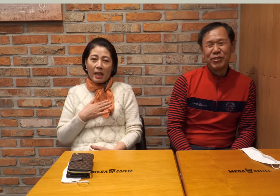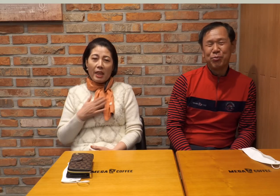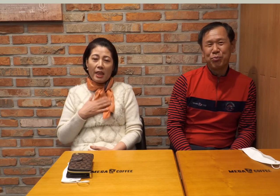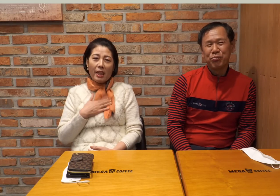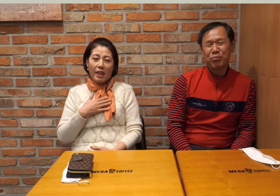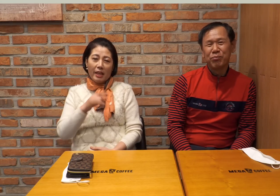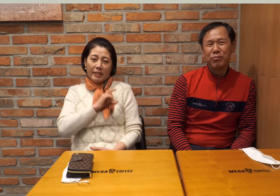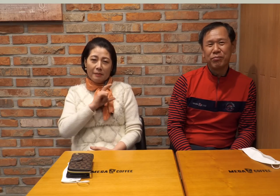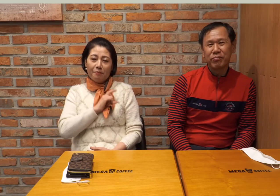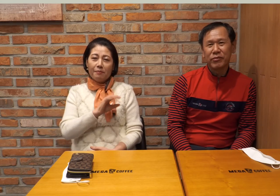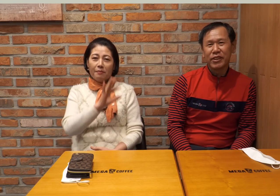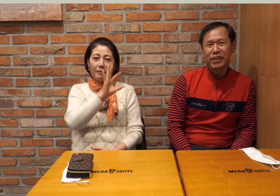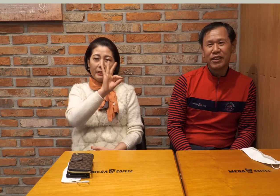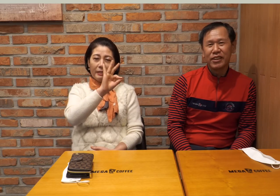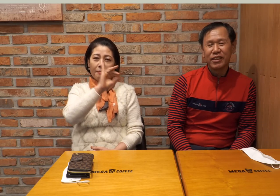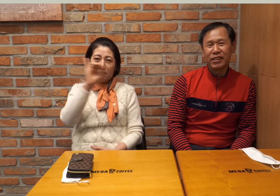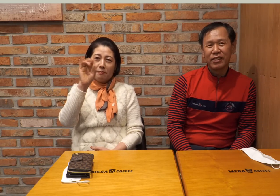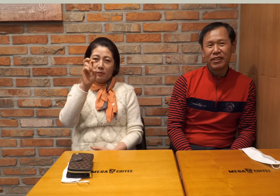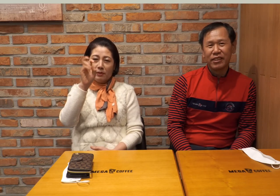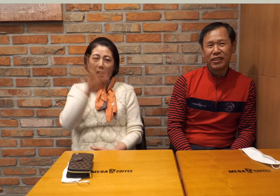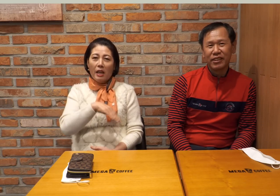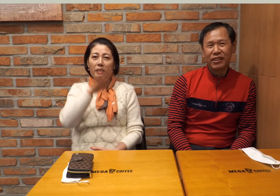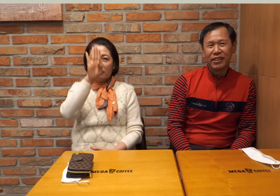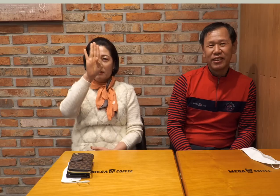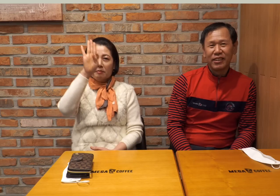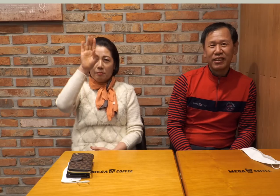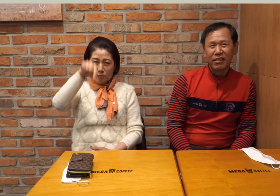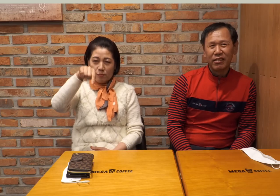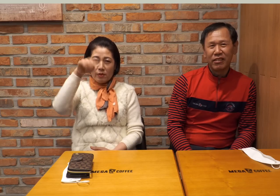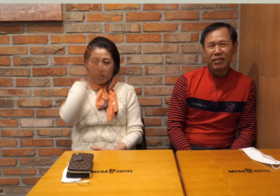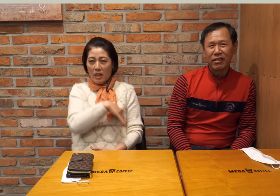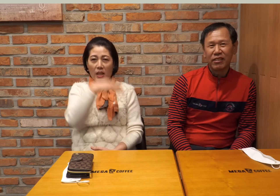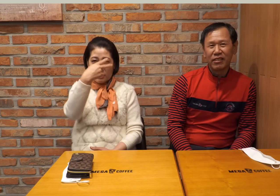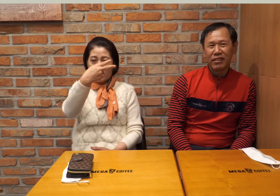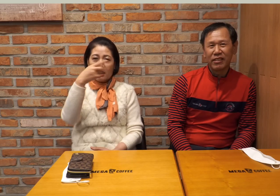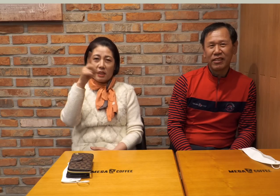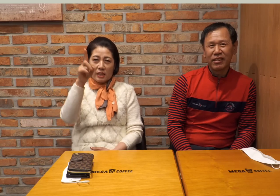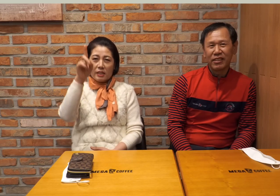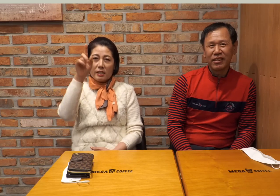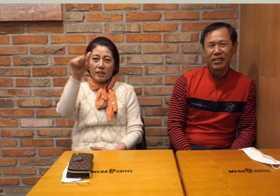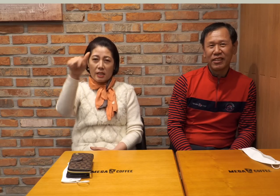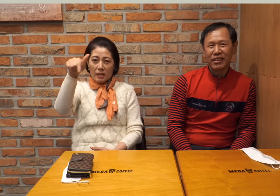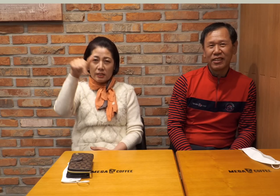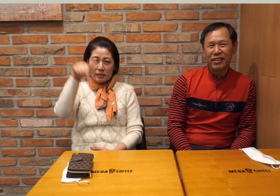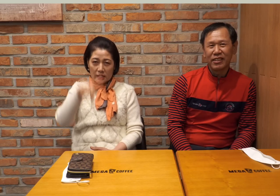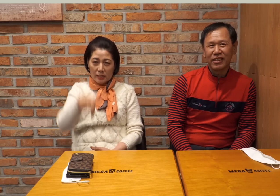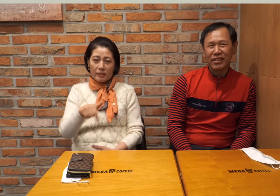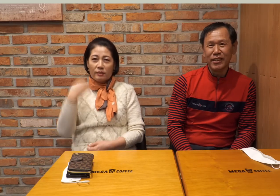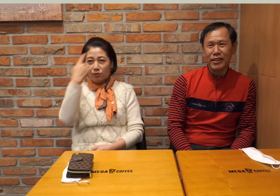Hello, my name is Im Bu-deok.